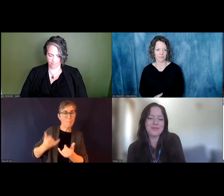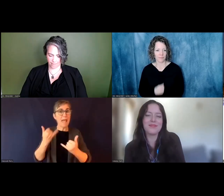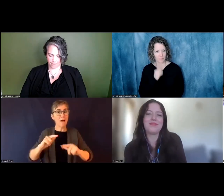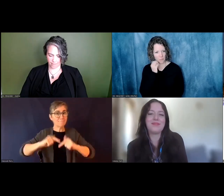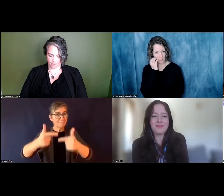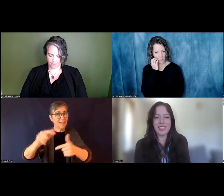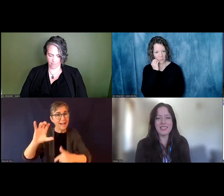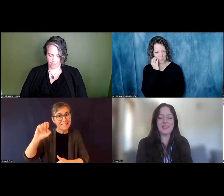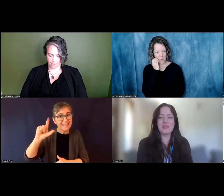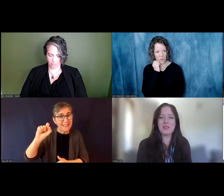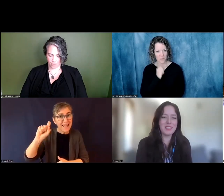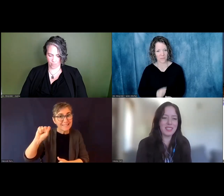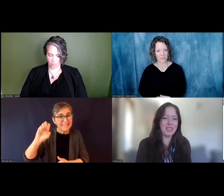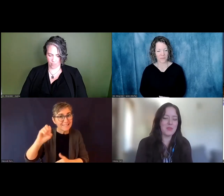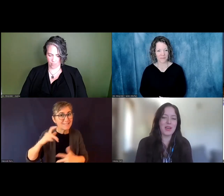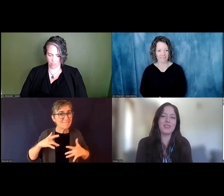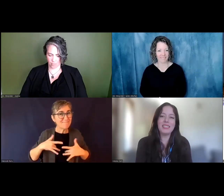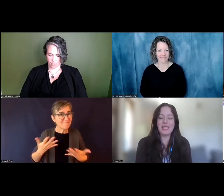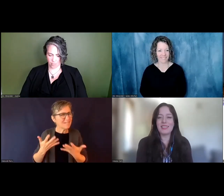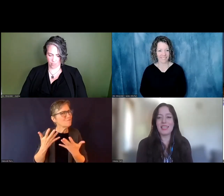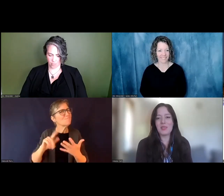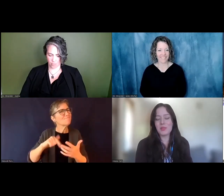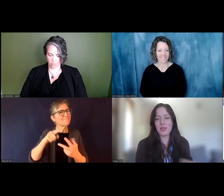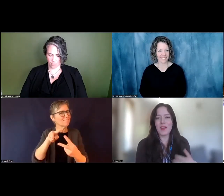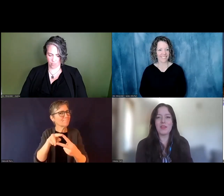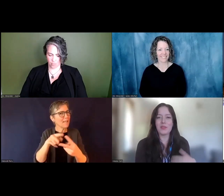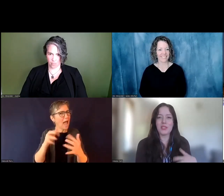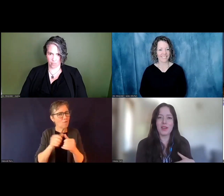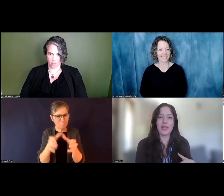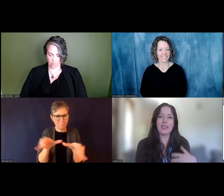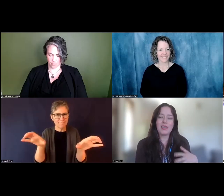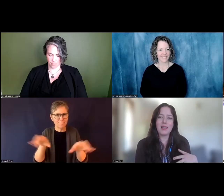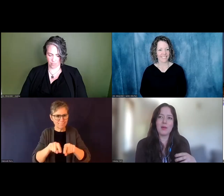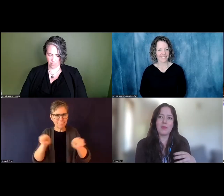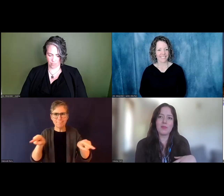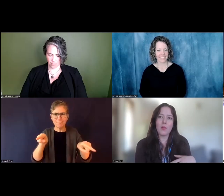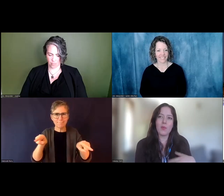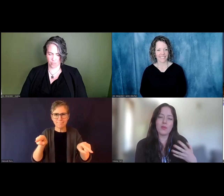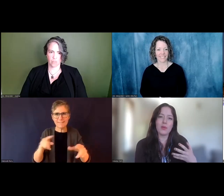please. Sounds good. Thank you, Val. And thank you, Scotty, for sharing. One of